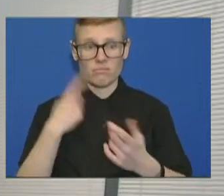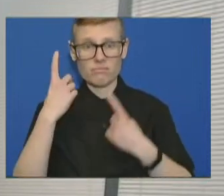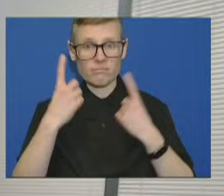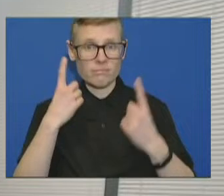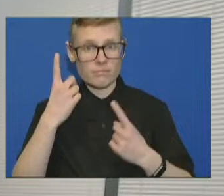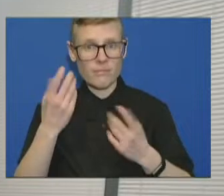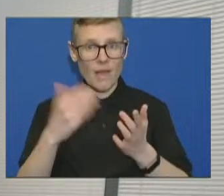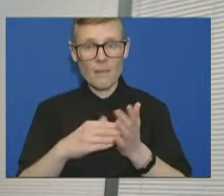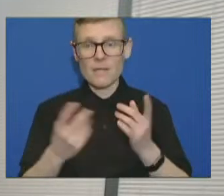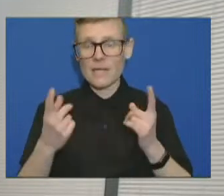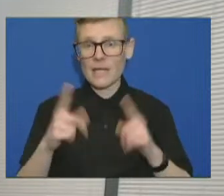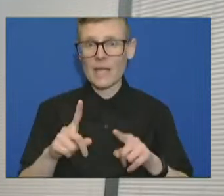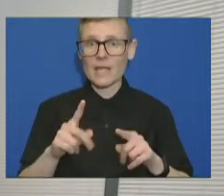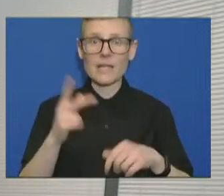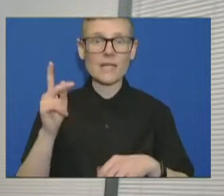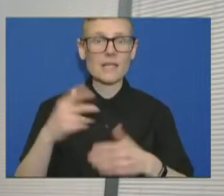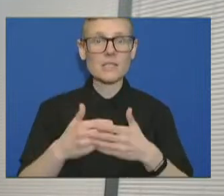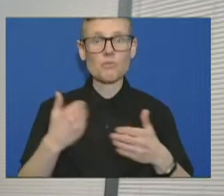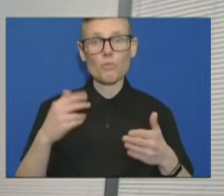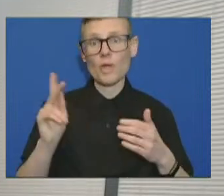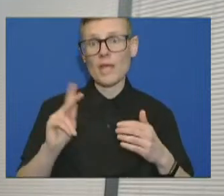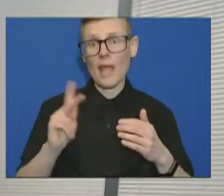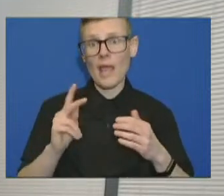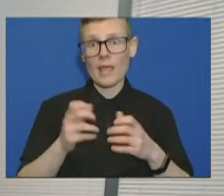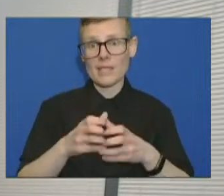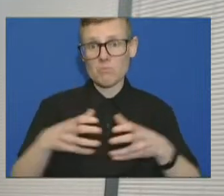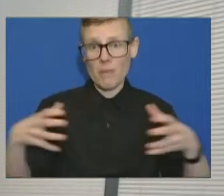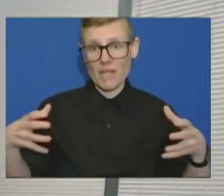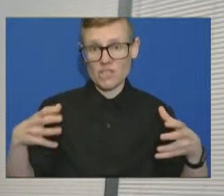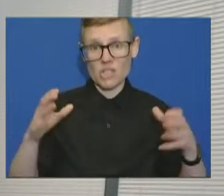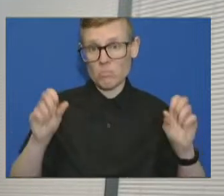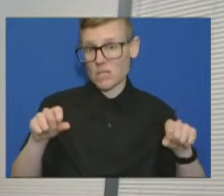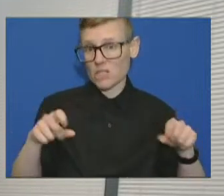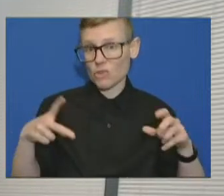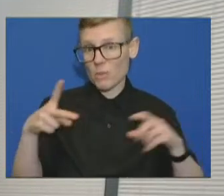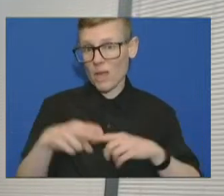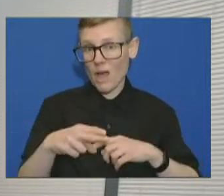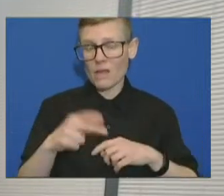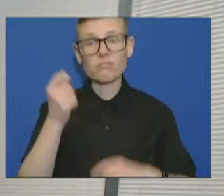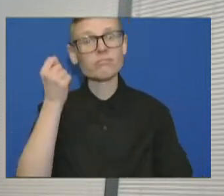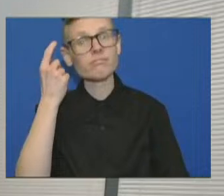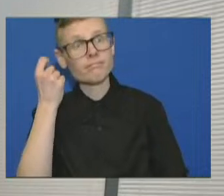Understanding we might be in this position again is pre-K